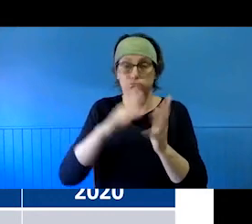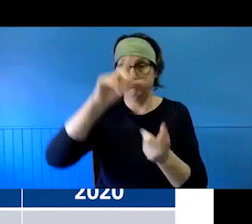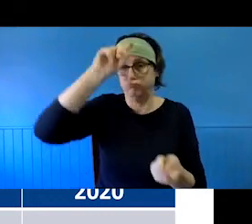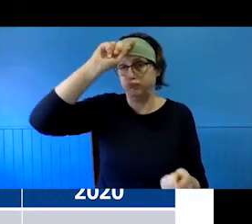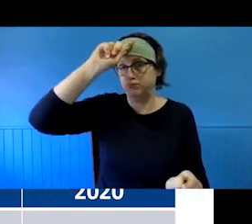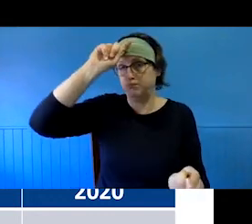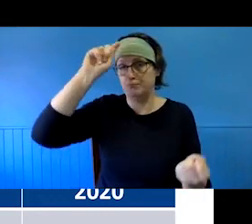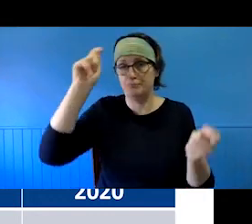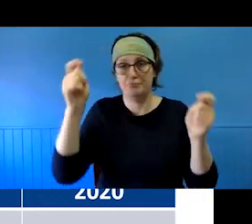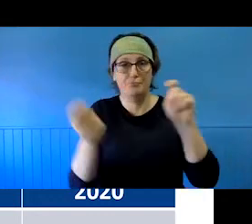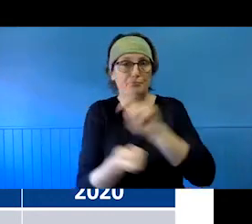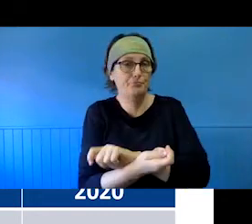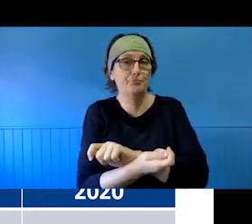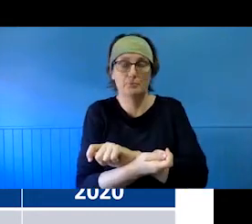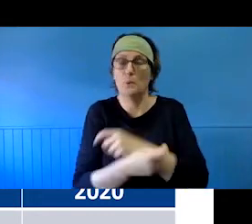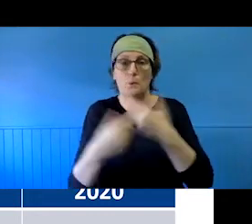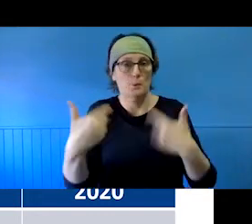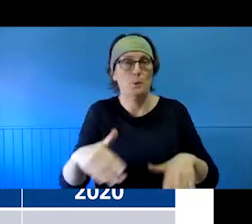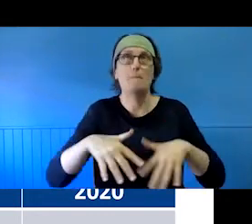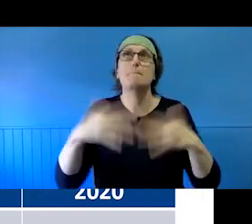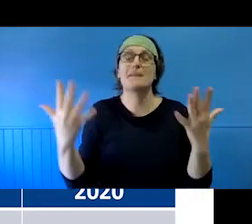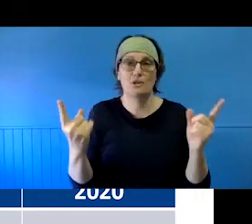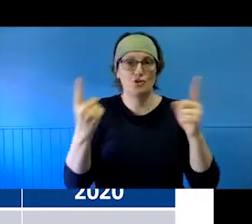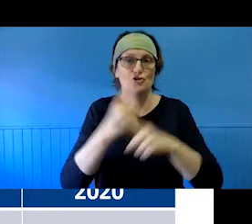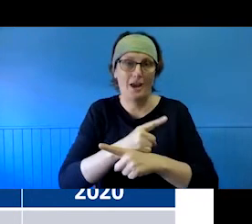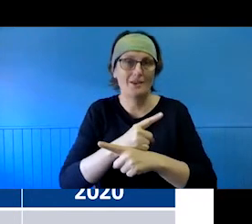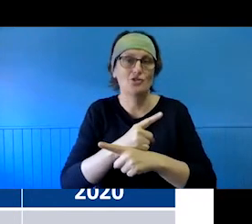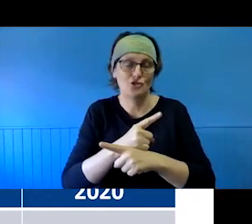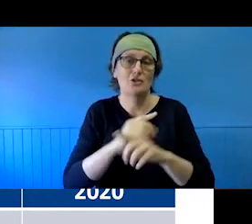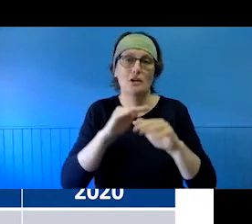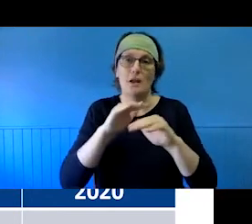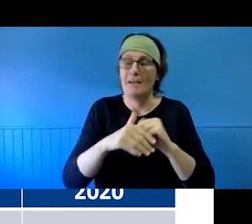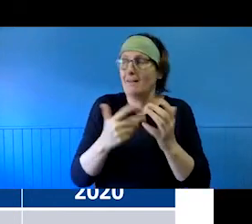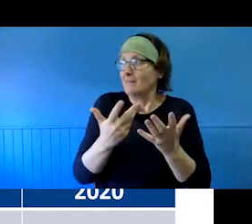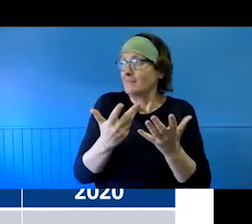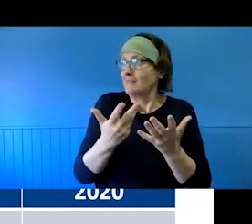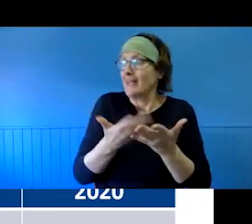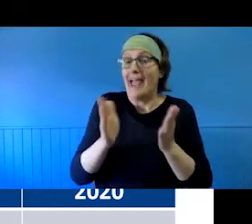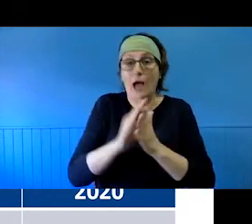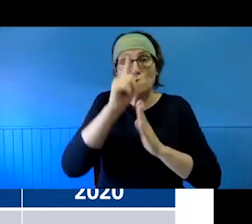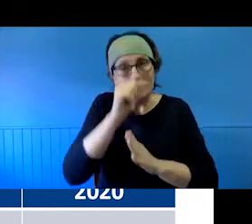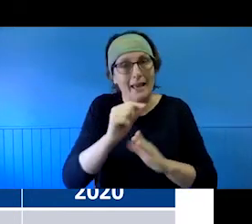lift and shift of our perspective of how music can be taught online -